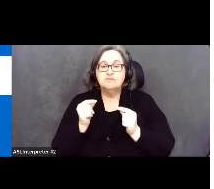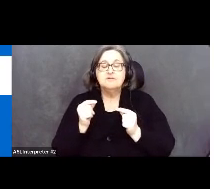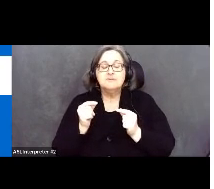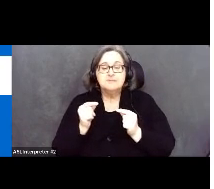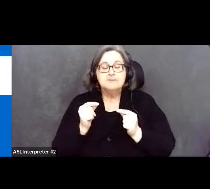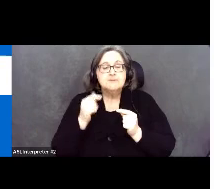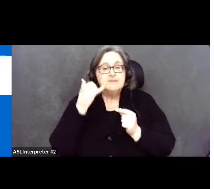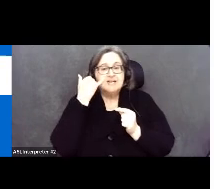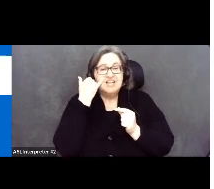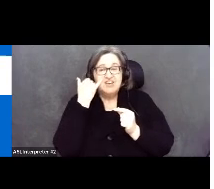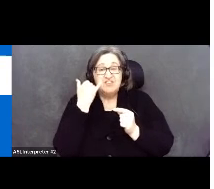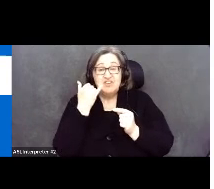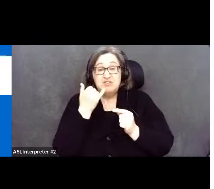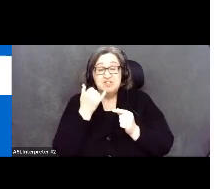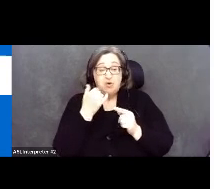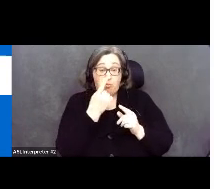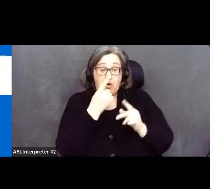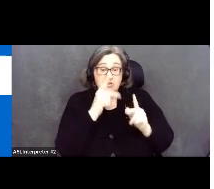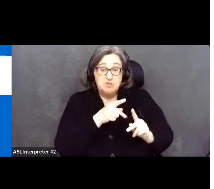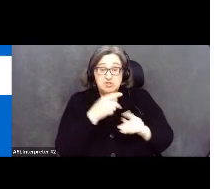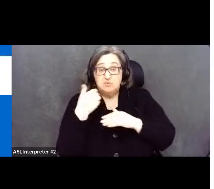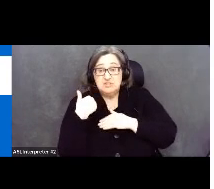if it was all up to one person, it was usually our school nurses.